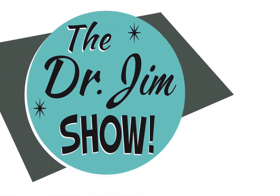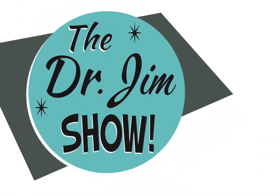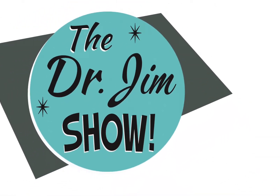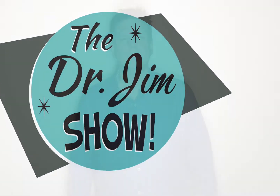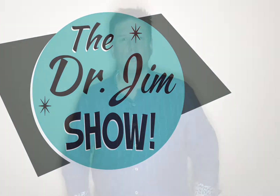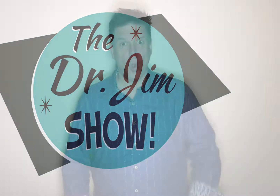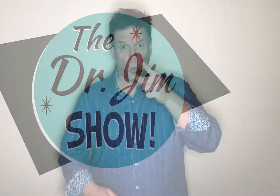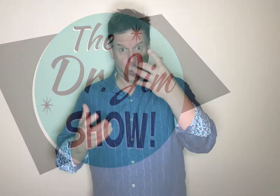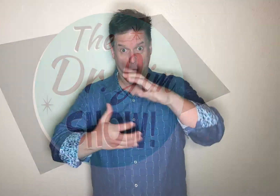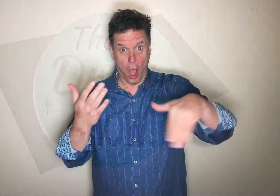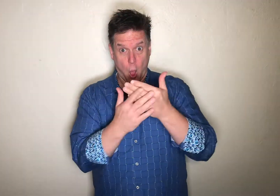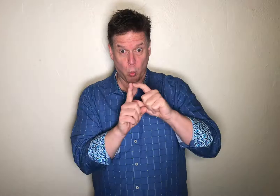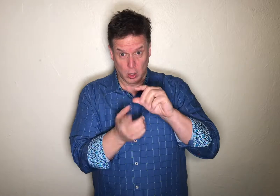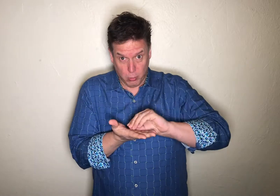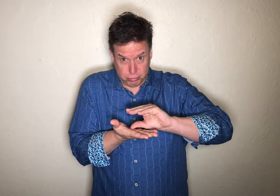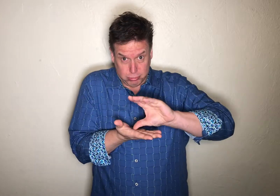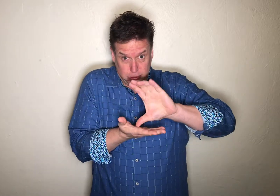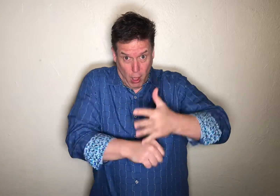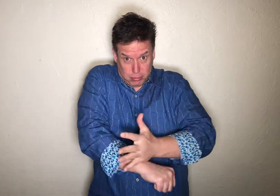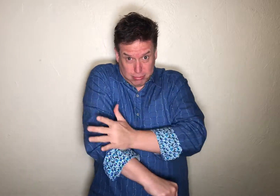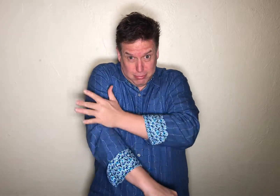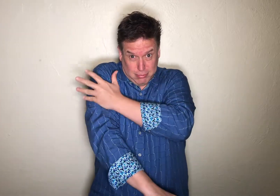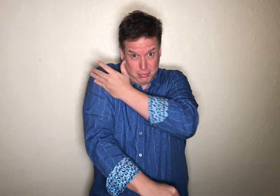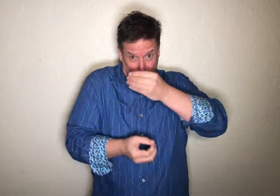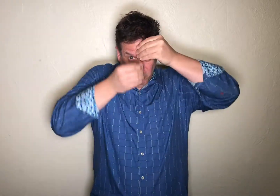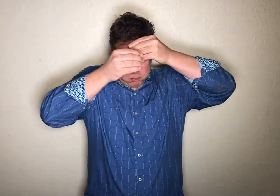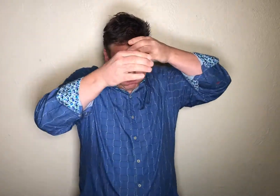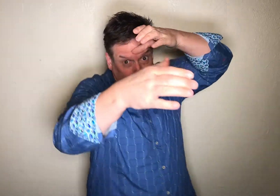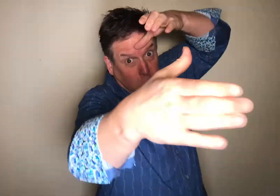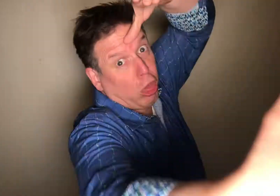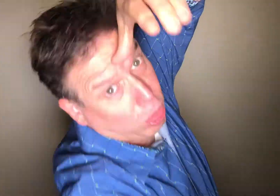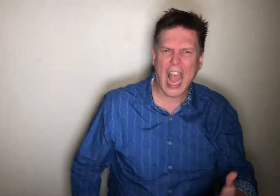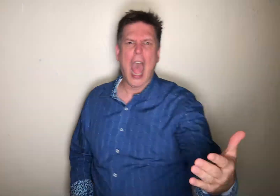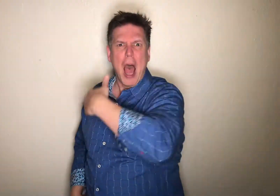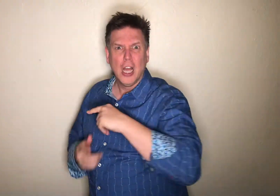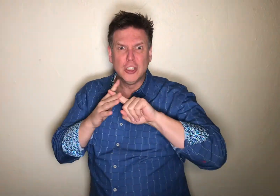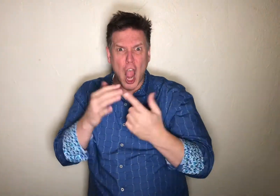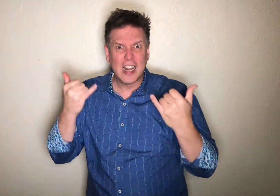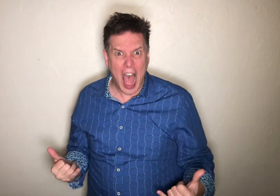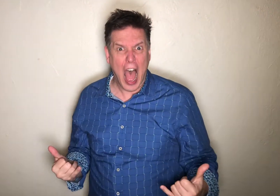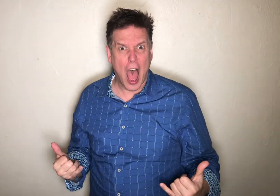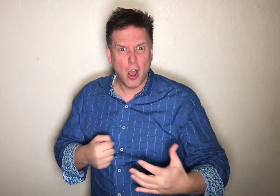Do you want all the words? Do you want to keep improving until you can't hold them all in your head?